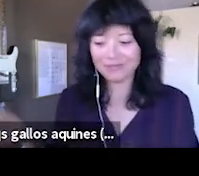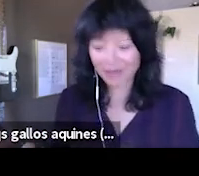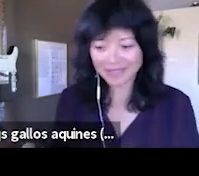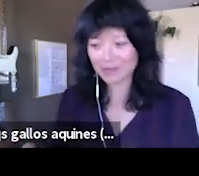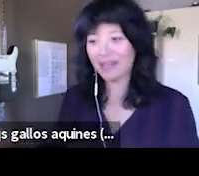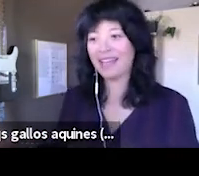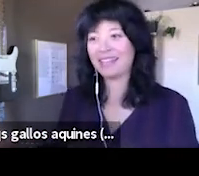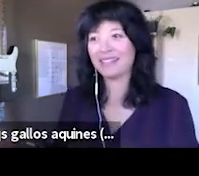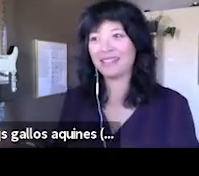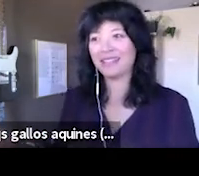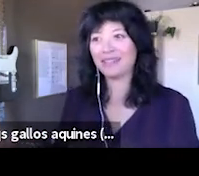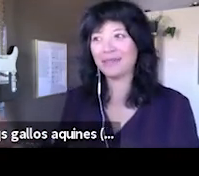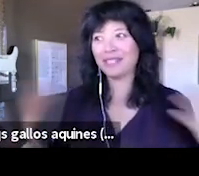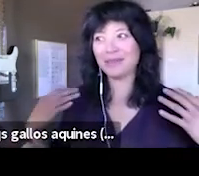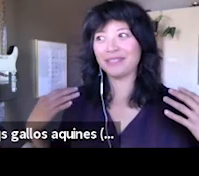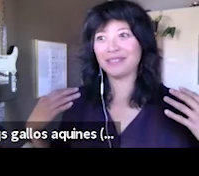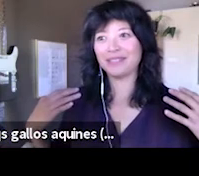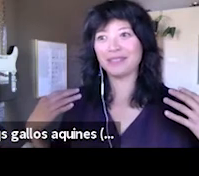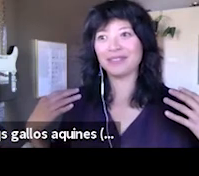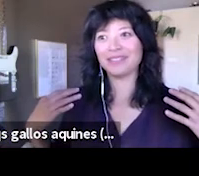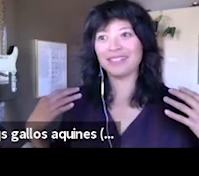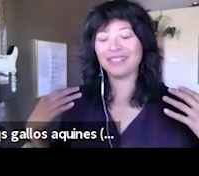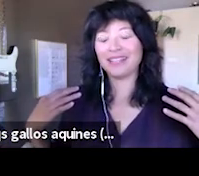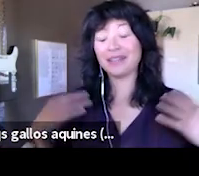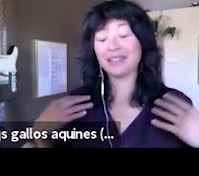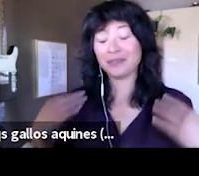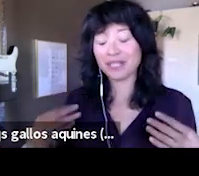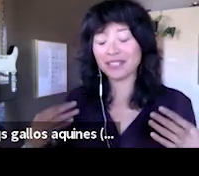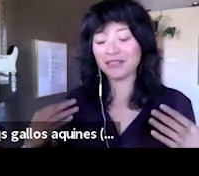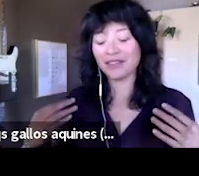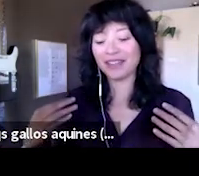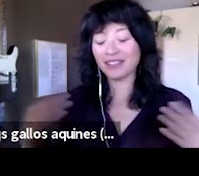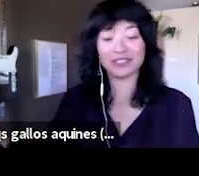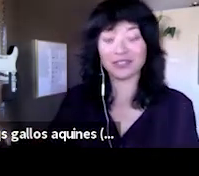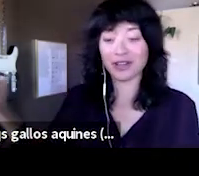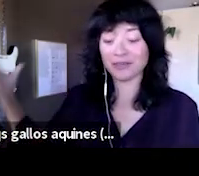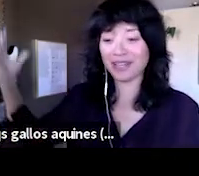passed out. I think we need to be able to learn, at least for myself I just got my,